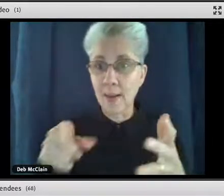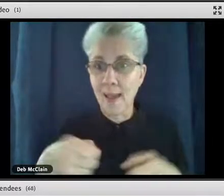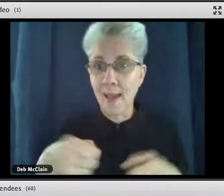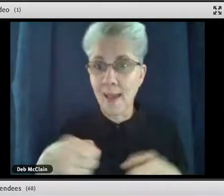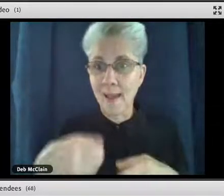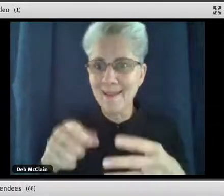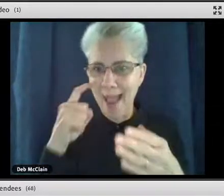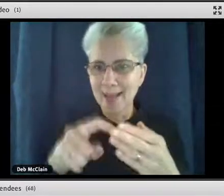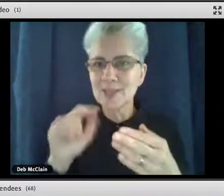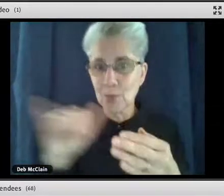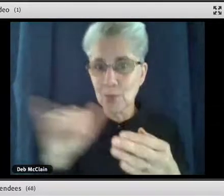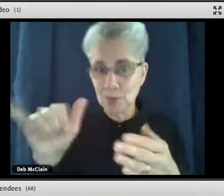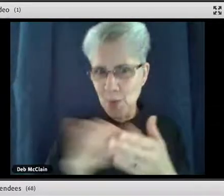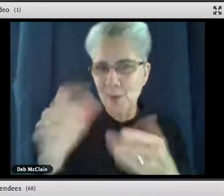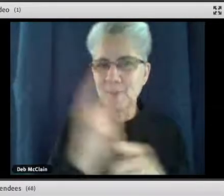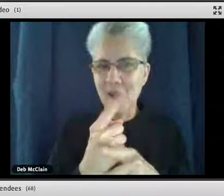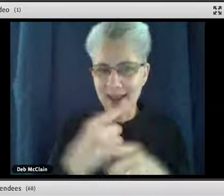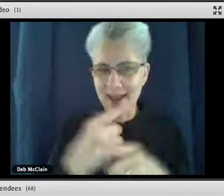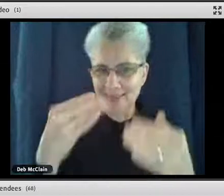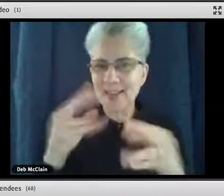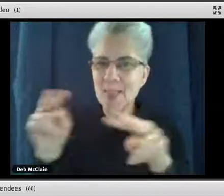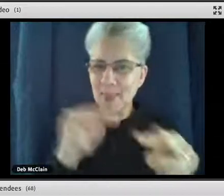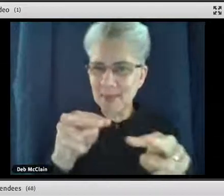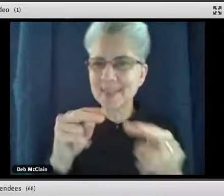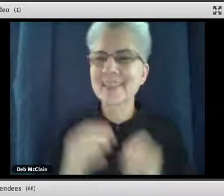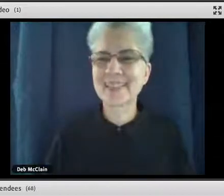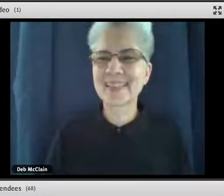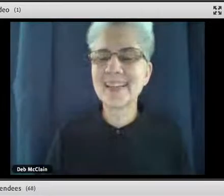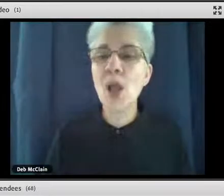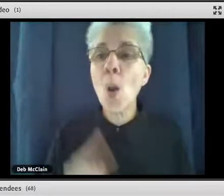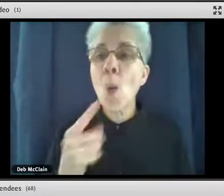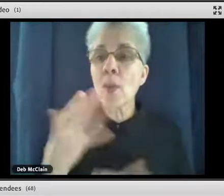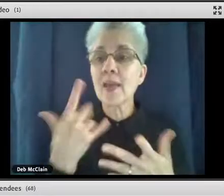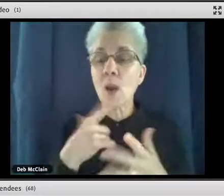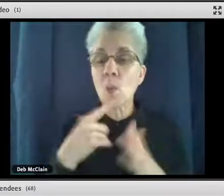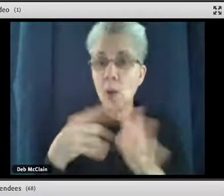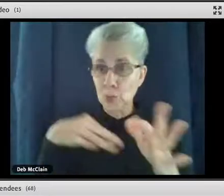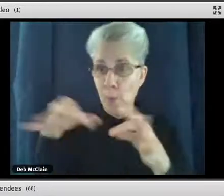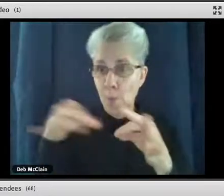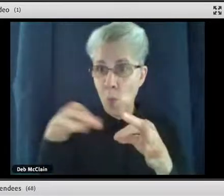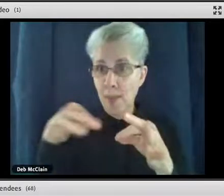So already, people are like, "Bam." So it's New York, right? So let's -- let's look.